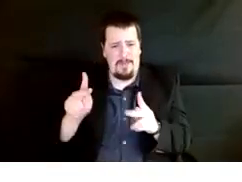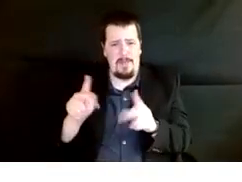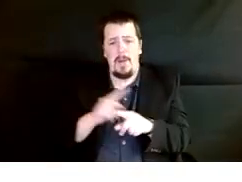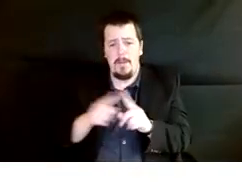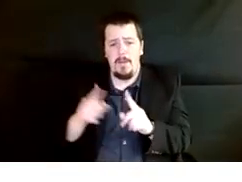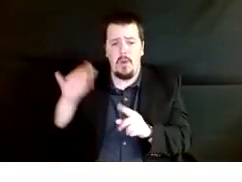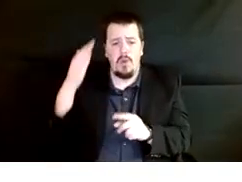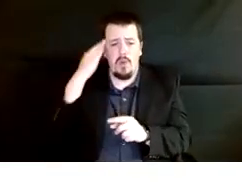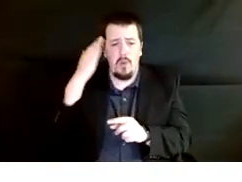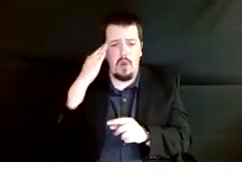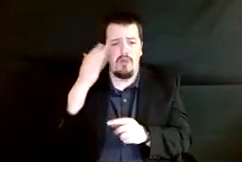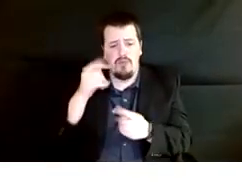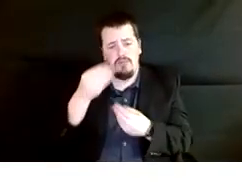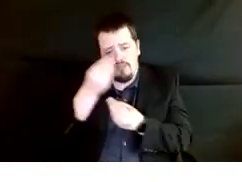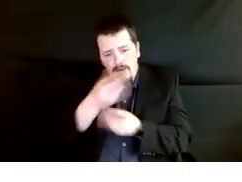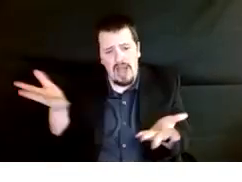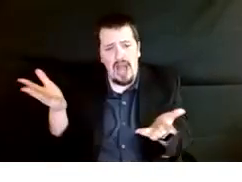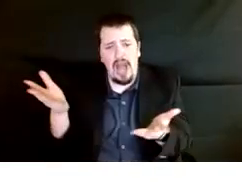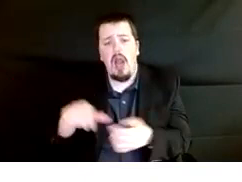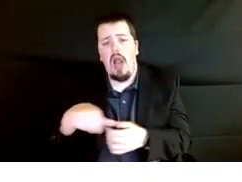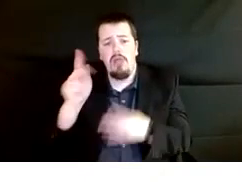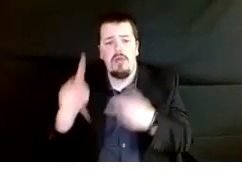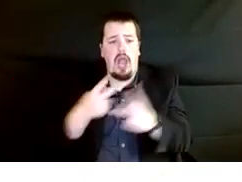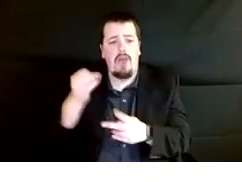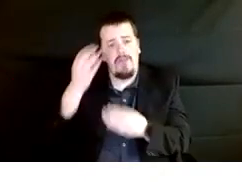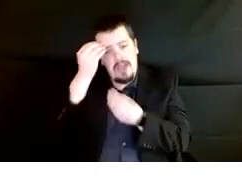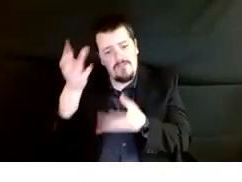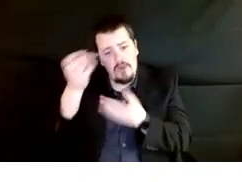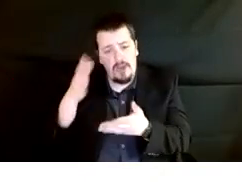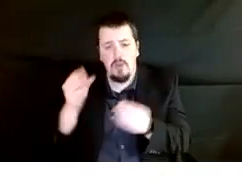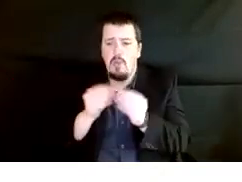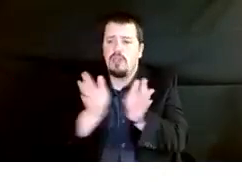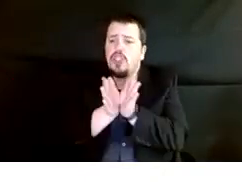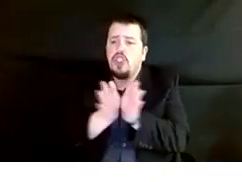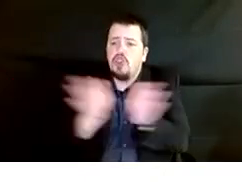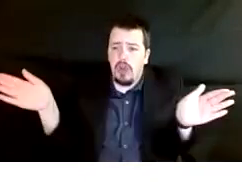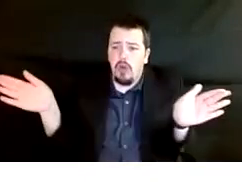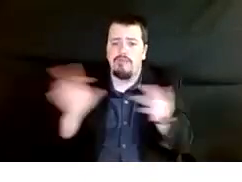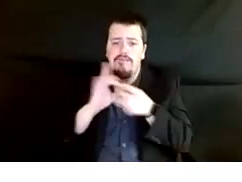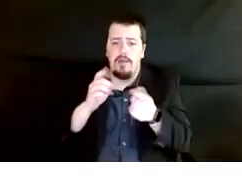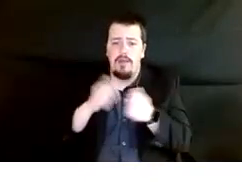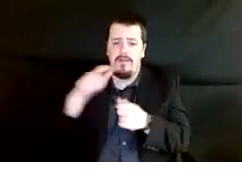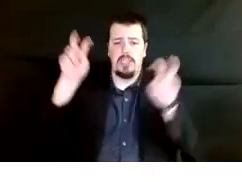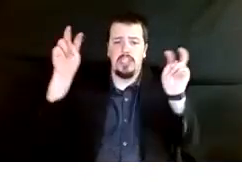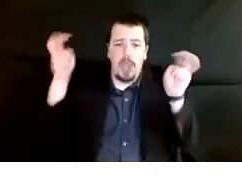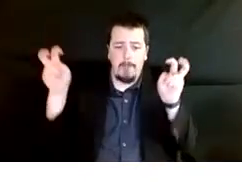try to provide um other types of information in a more general... in terms of this topic and um and